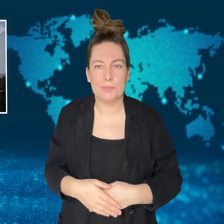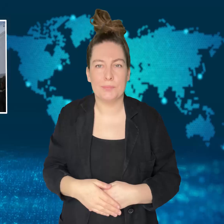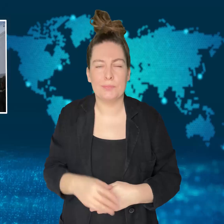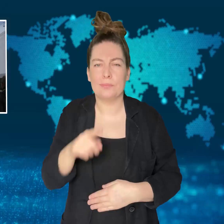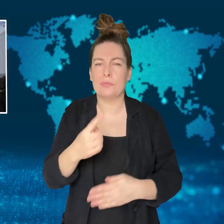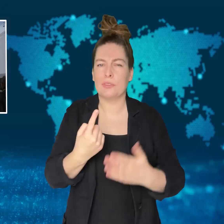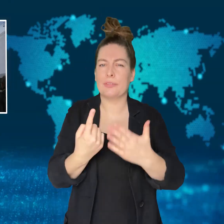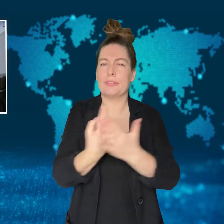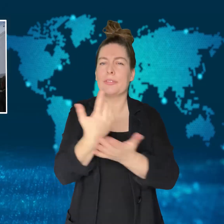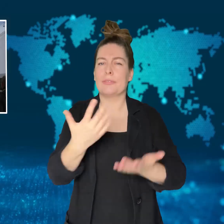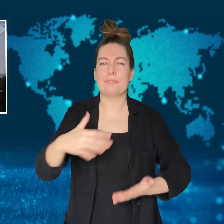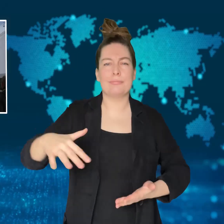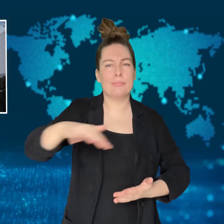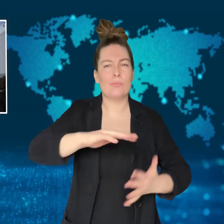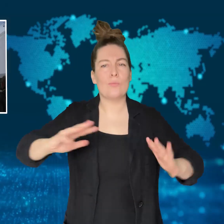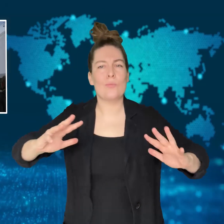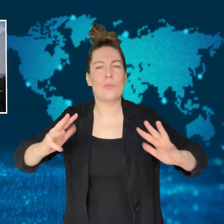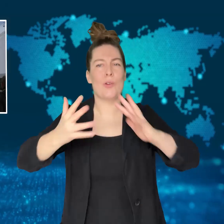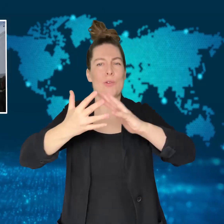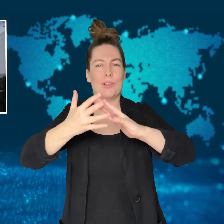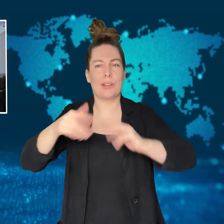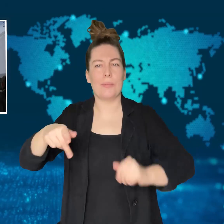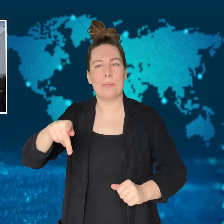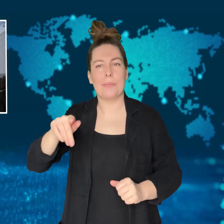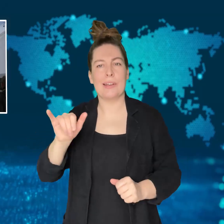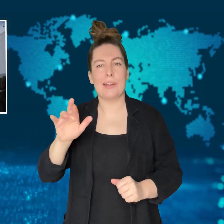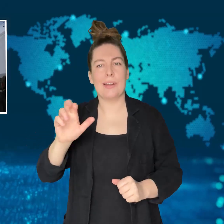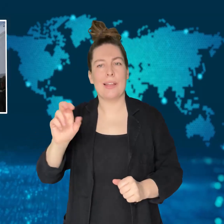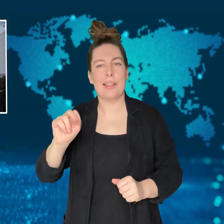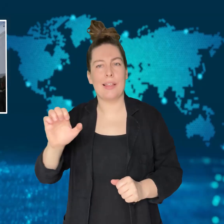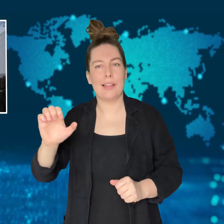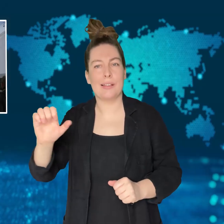in the Aragon region in the Pyrenees mountains.